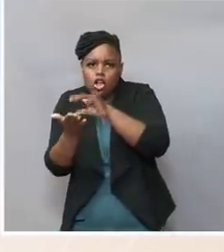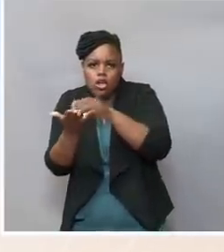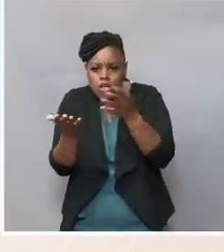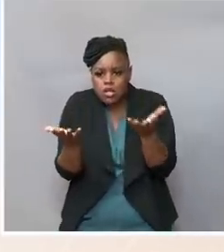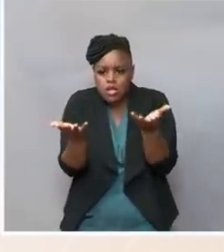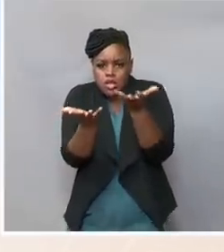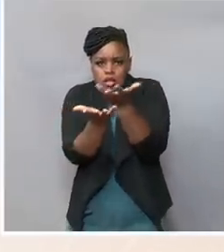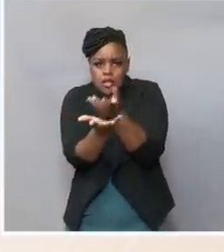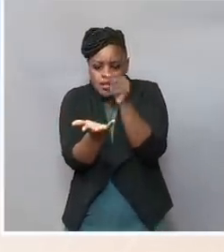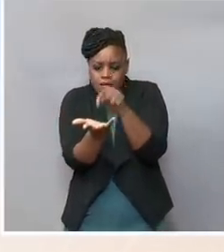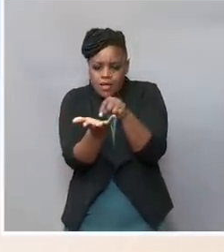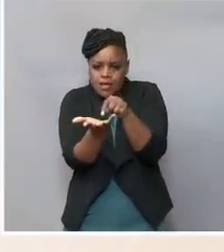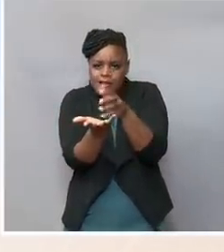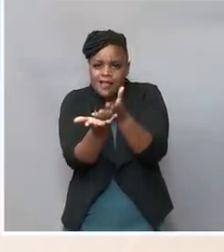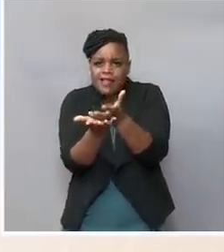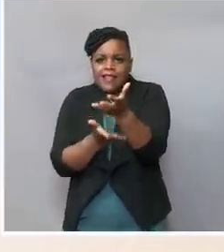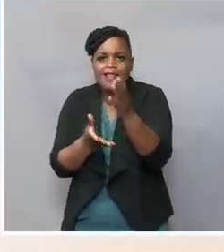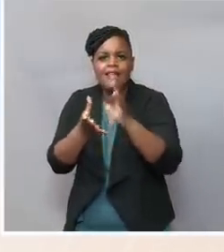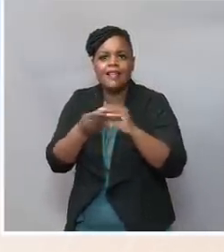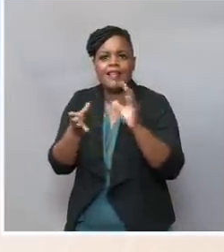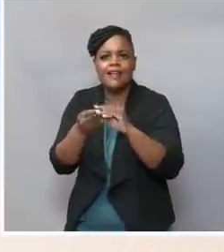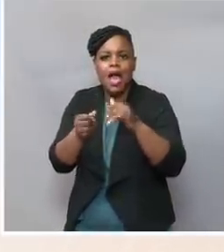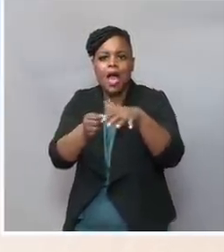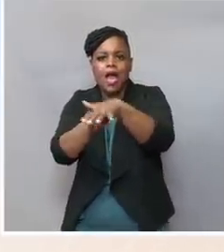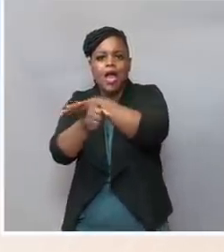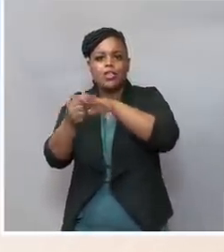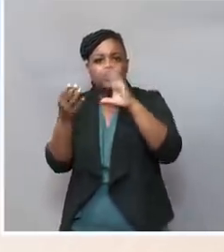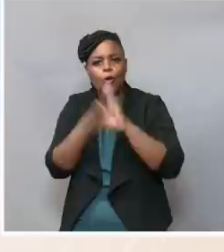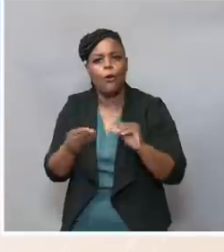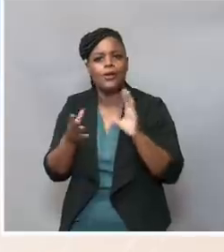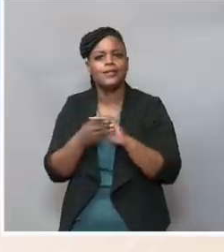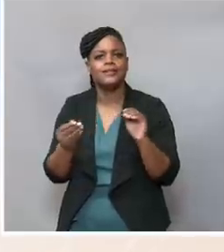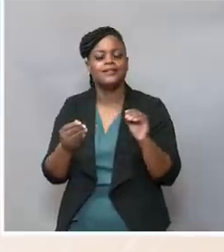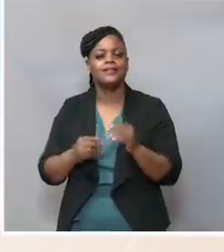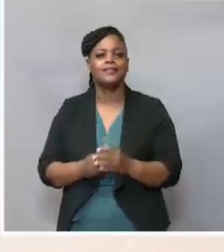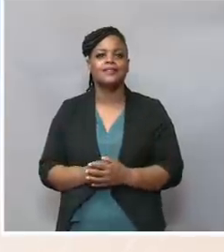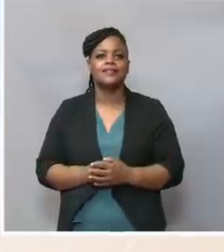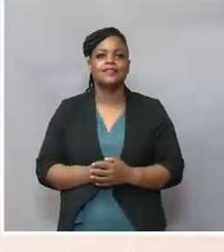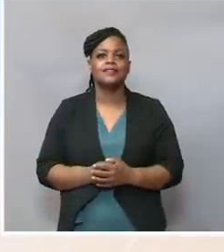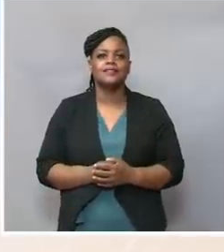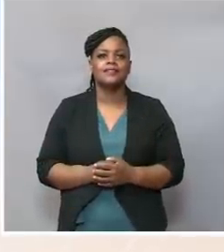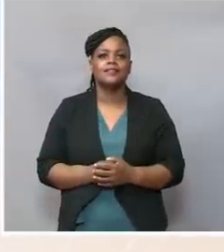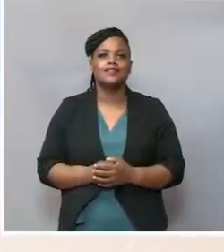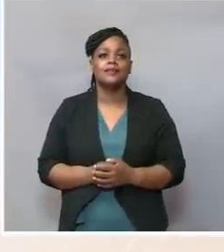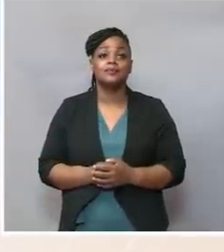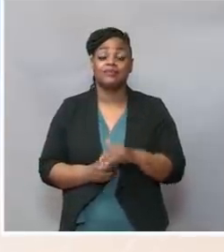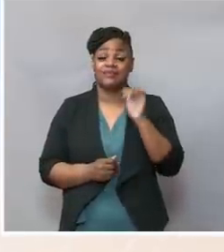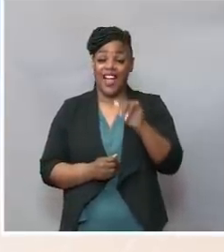These dozens of community assistance programs, they connect with those at our national parks,